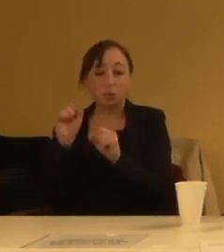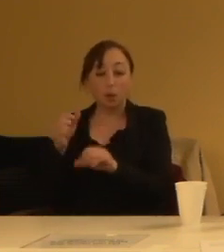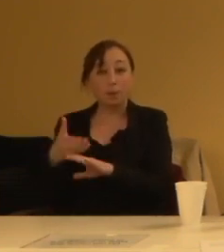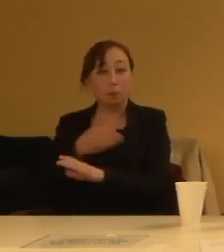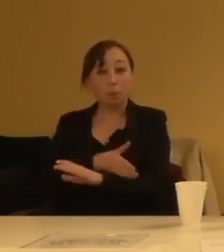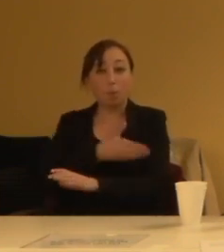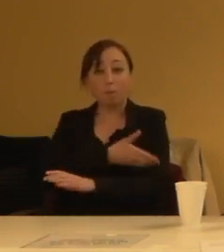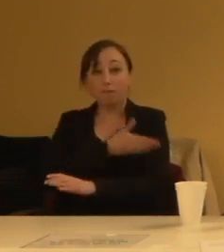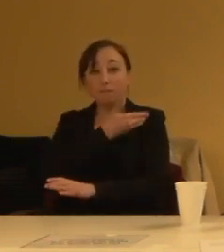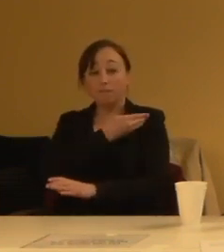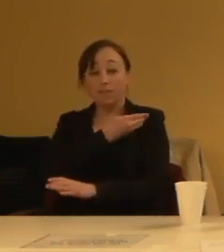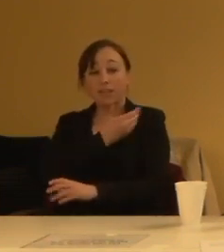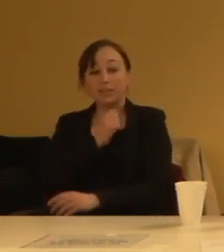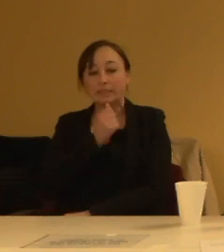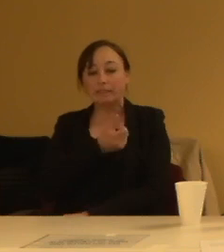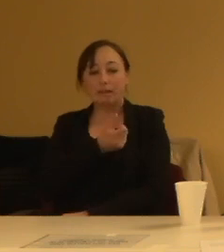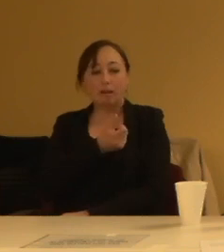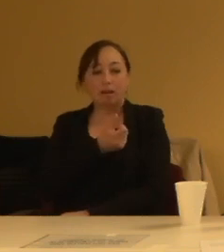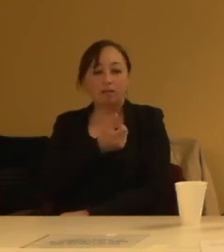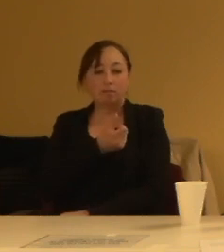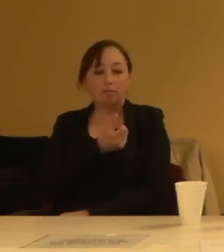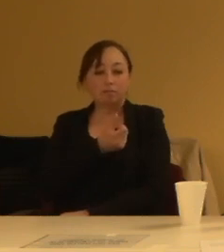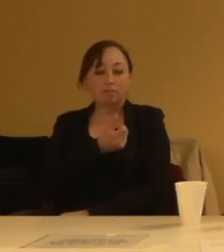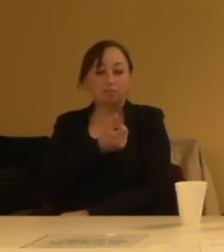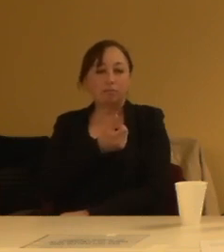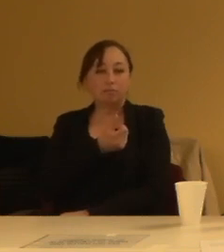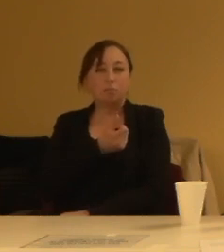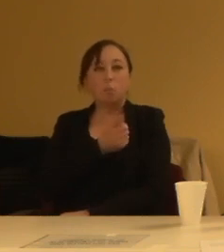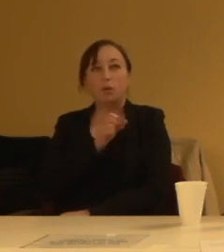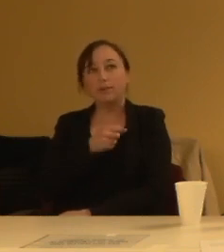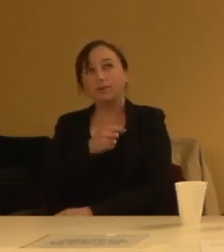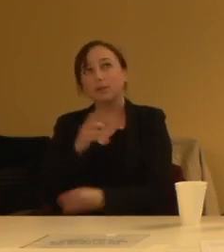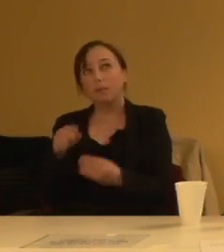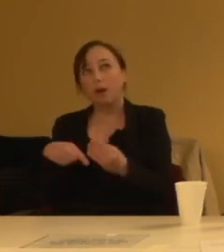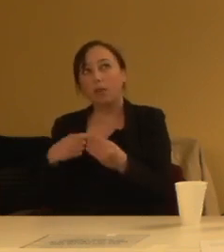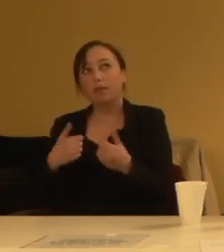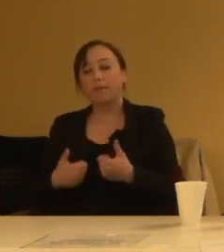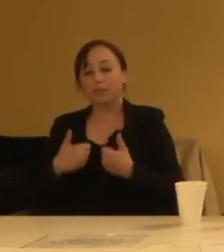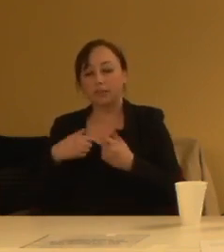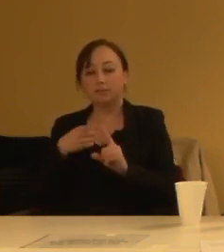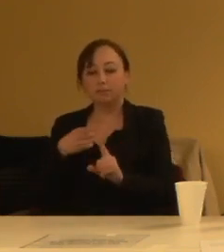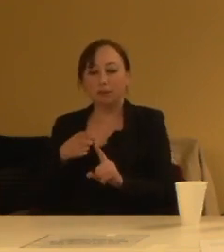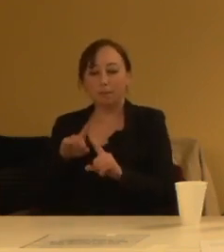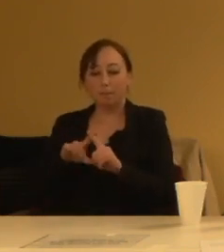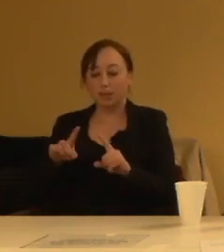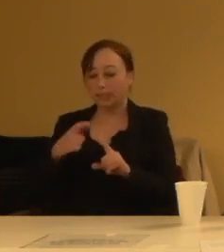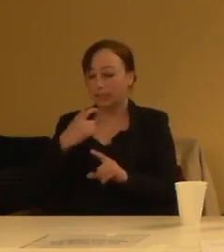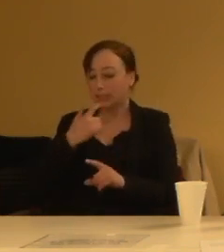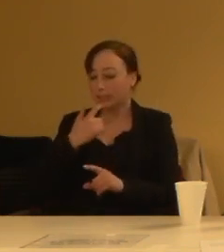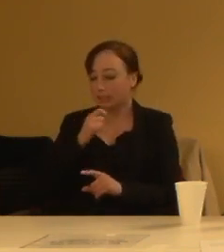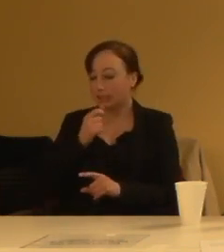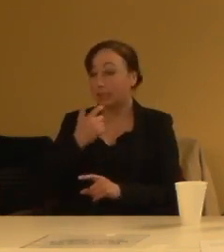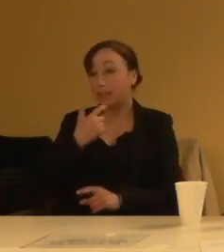Like it's not about, it's about living, yes, but it's not like, "Oh, I've been graced with this awareness to be more woke."